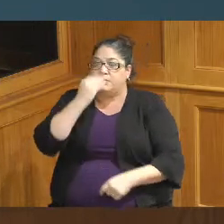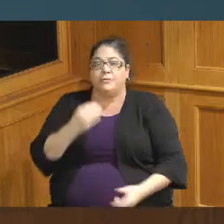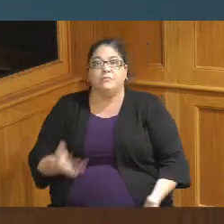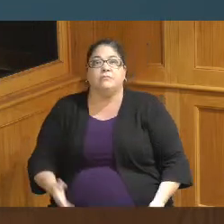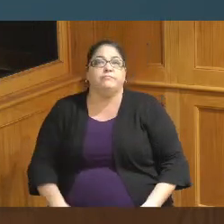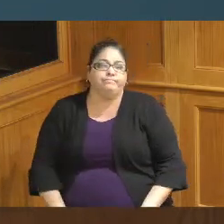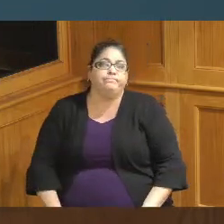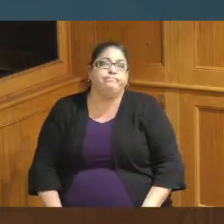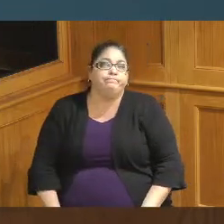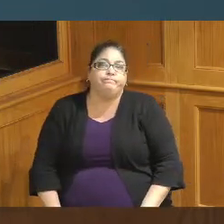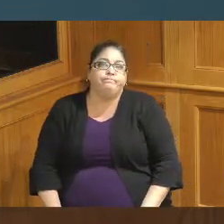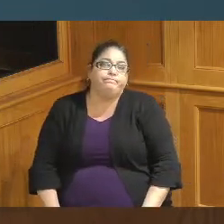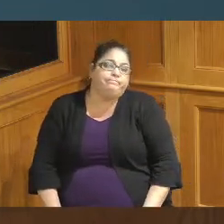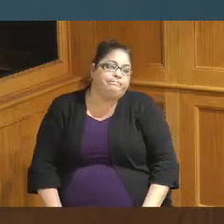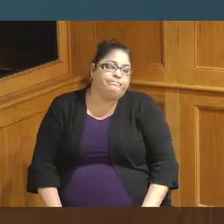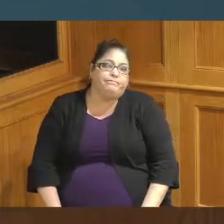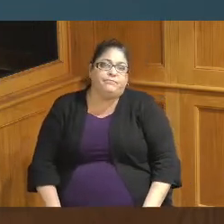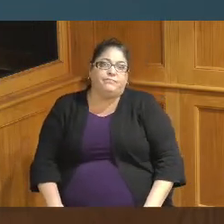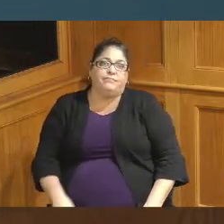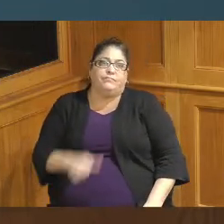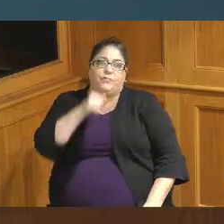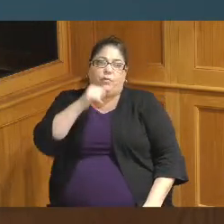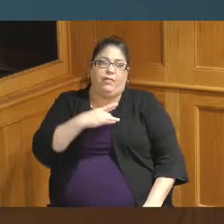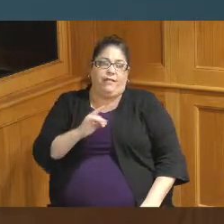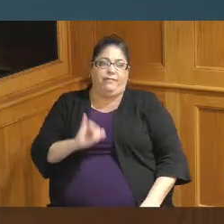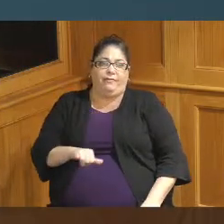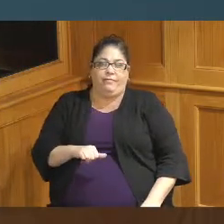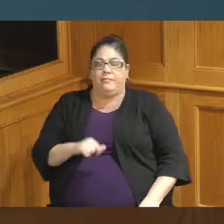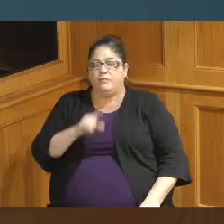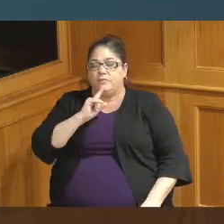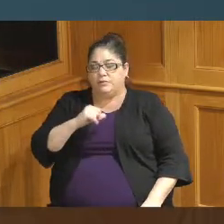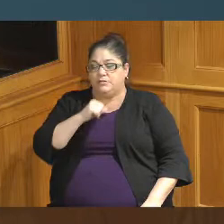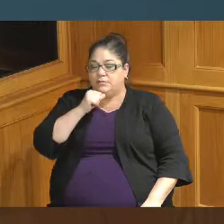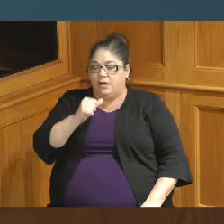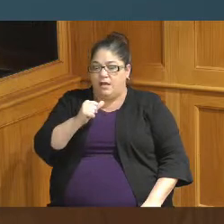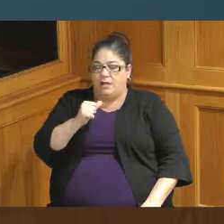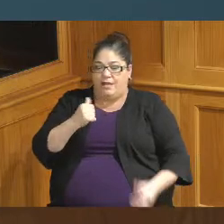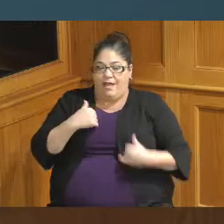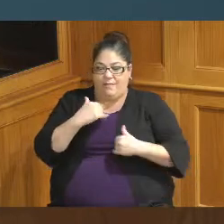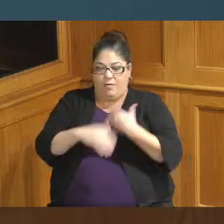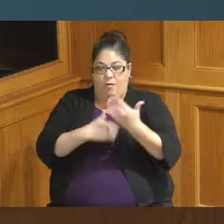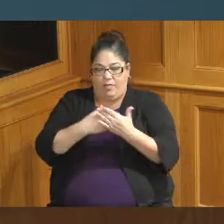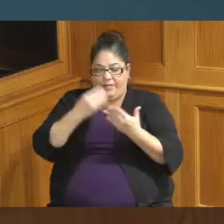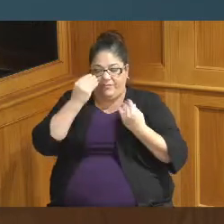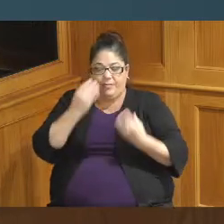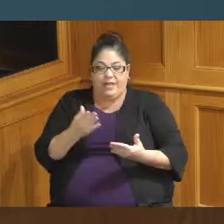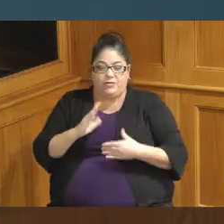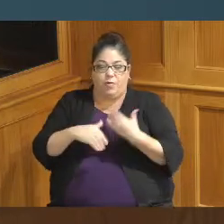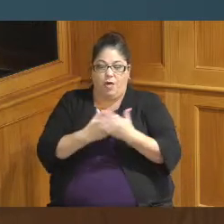that's that was my point and me not having all the information I may have all of us got to negotiate